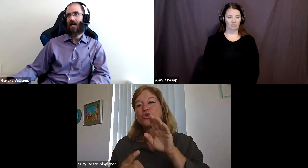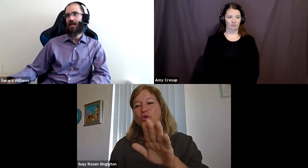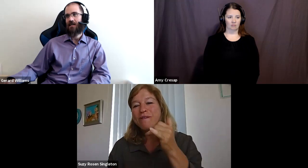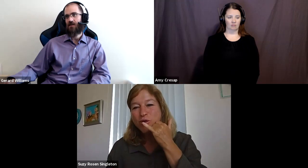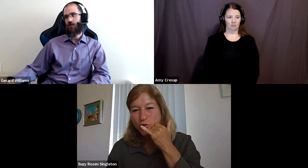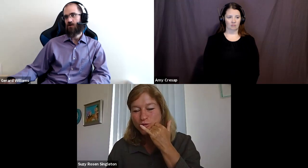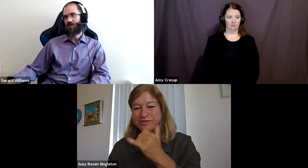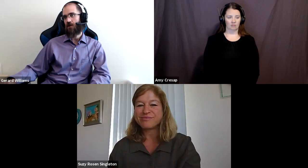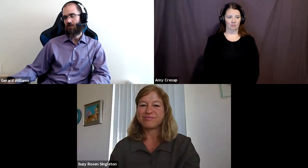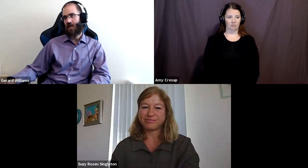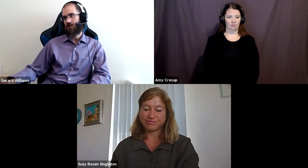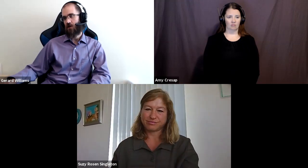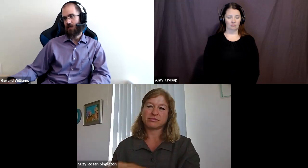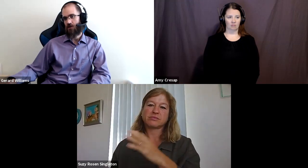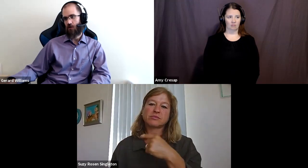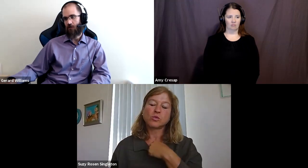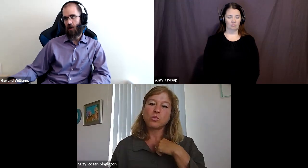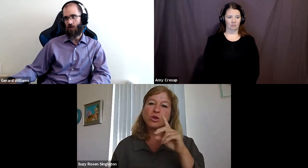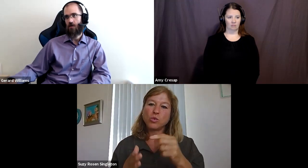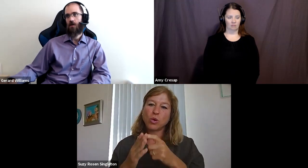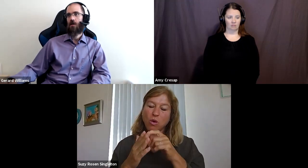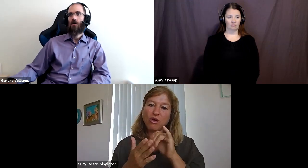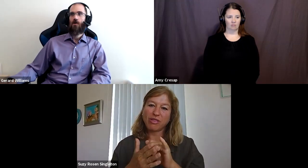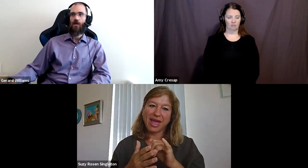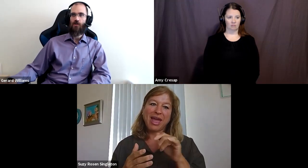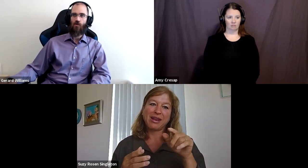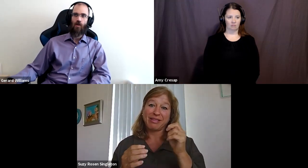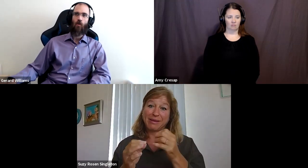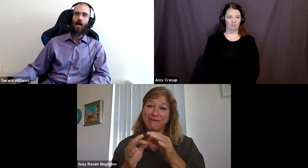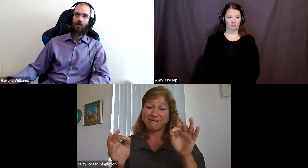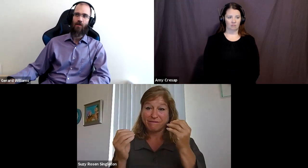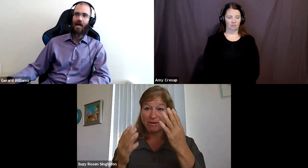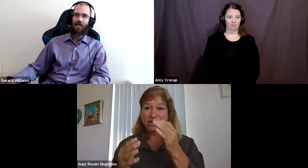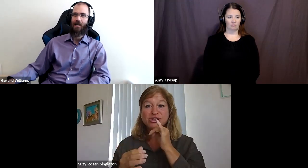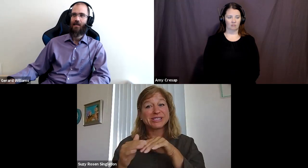And that is an emergency notification that goes out to your phone we do require that